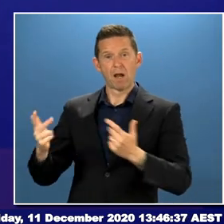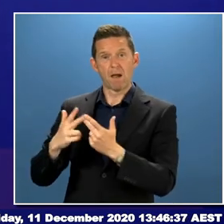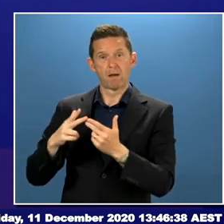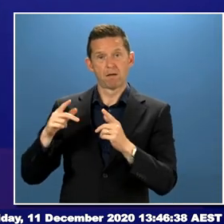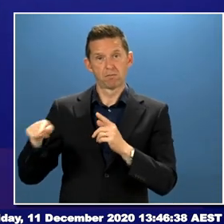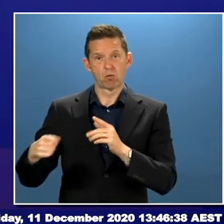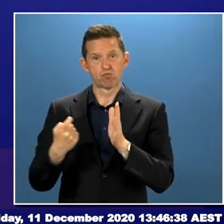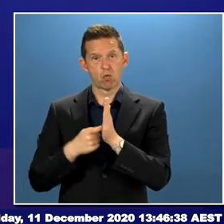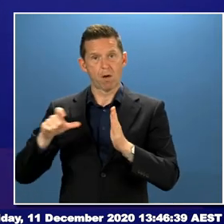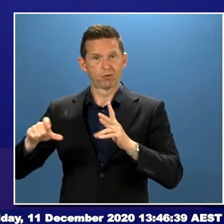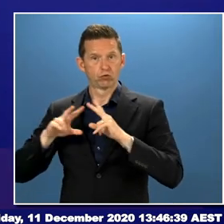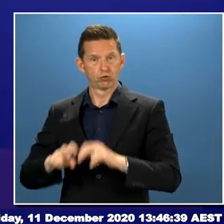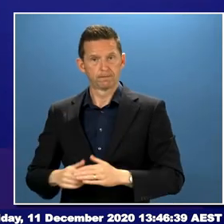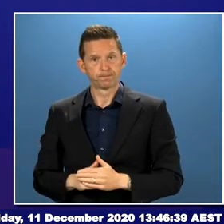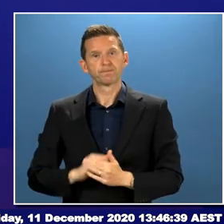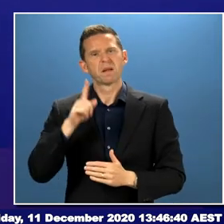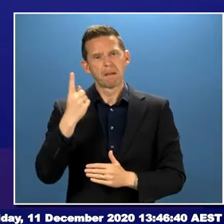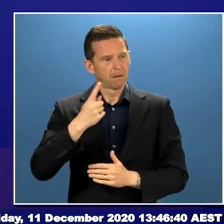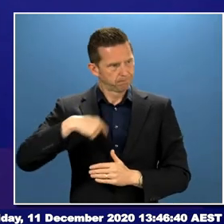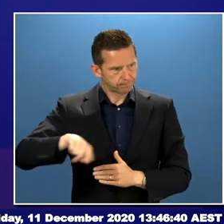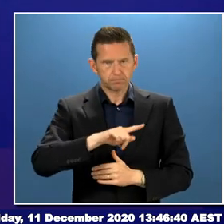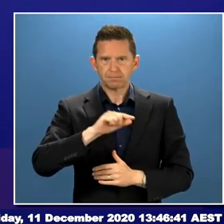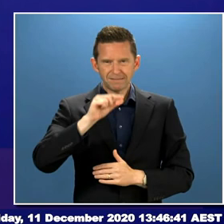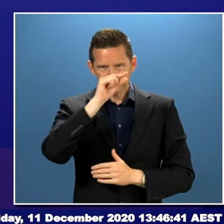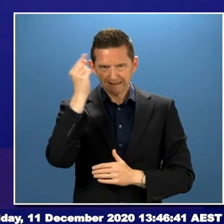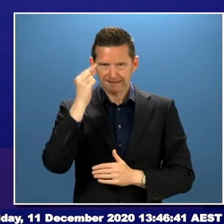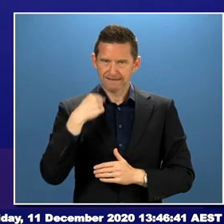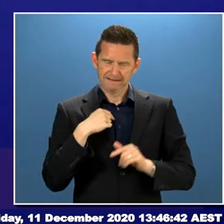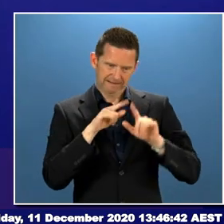We, however, will do our best to develop proposals that will lower and perhaps